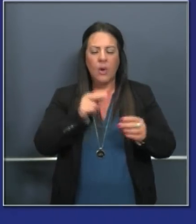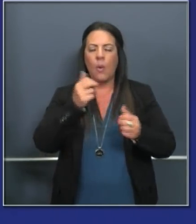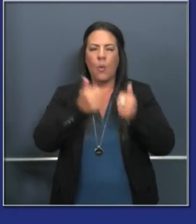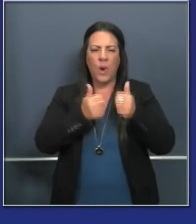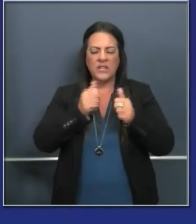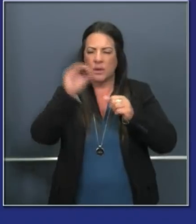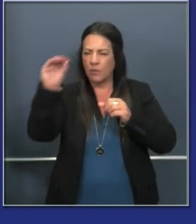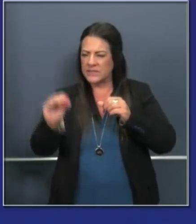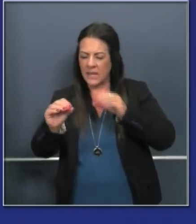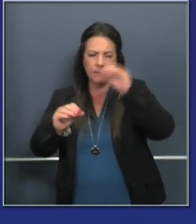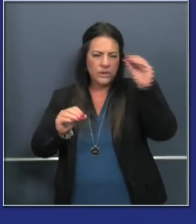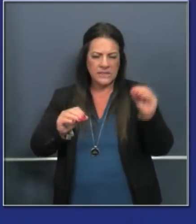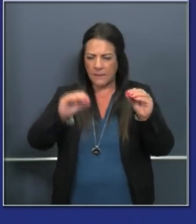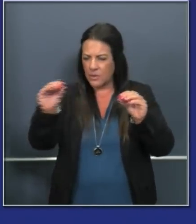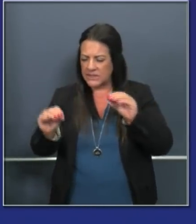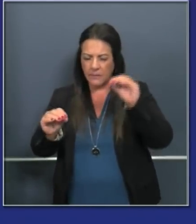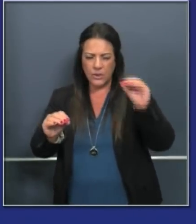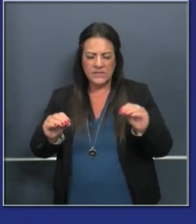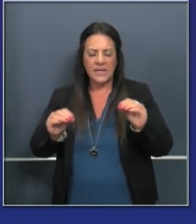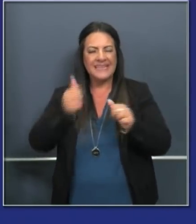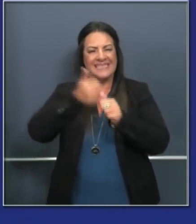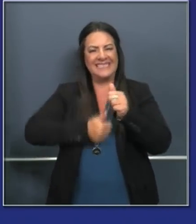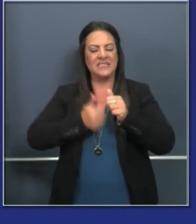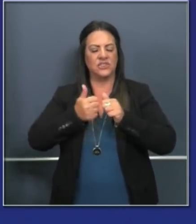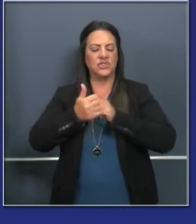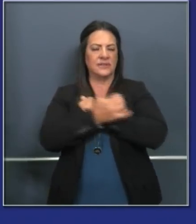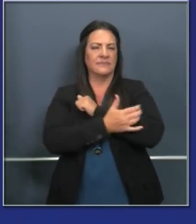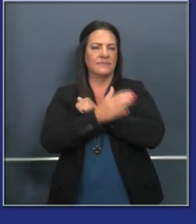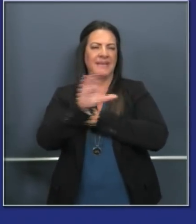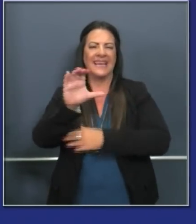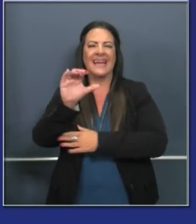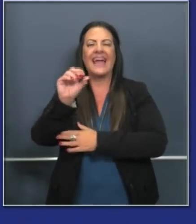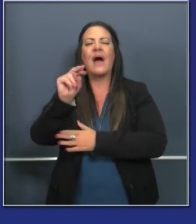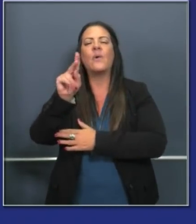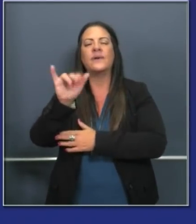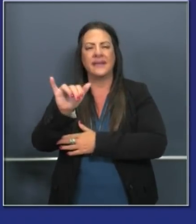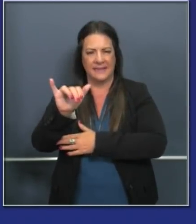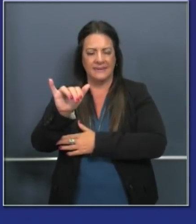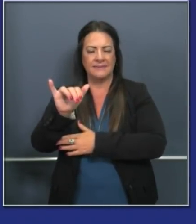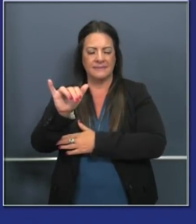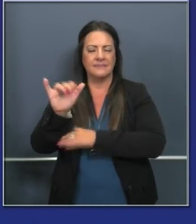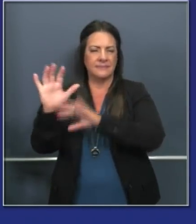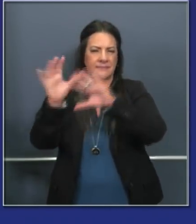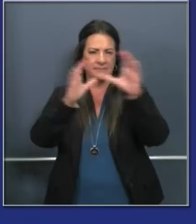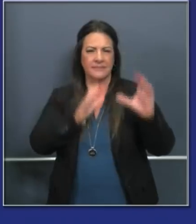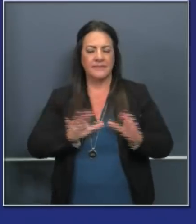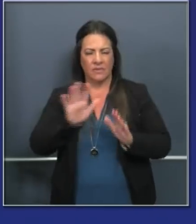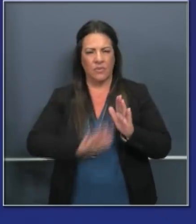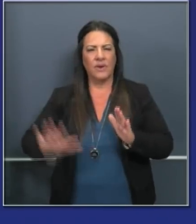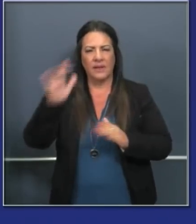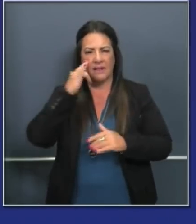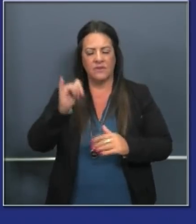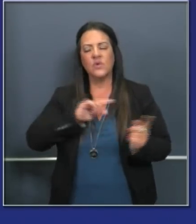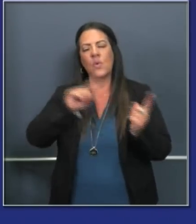CONDITIONS ARE DIFFERENT THESE PERCENTAGES ARE DIFFERENT BY COUNTY. AND WE ENCOURAGE YOU AND I'LL SAY THIS ON MULTIPLE